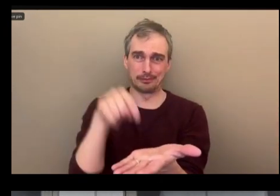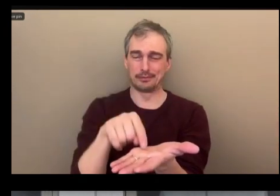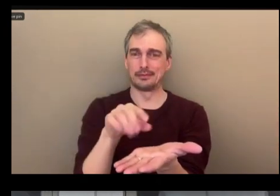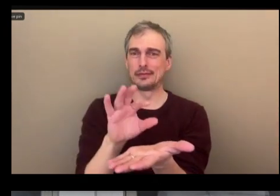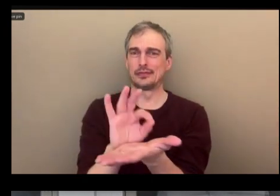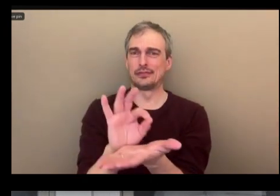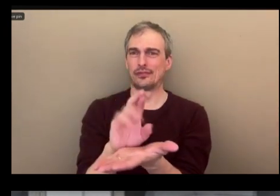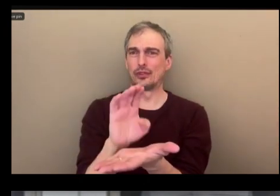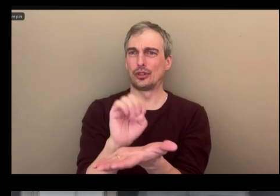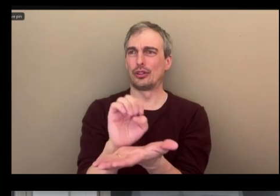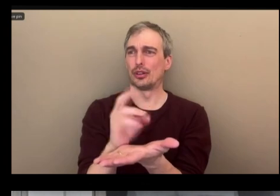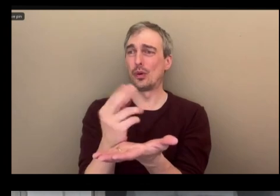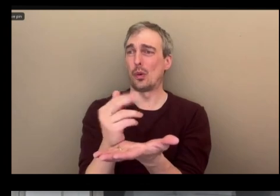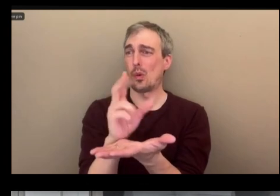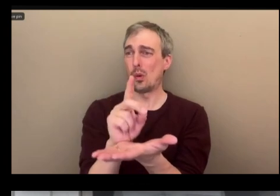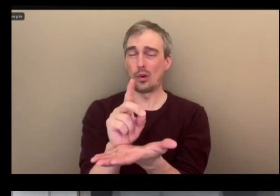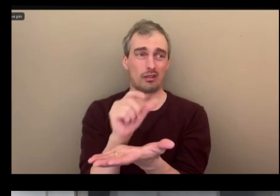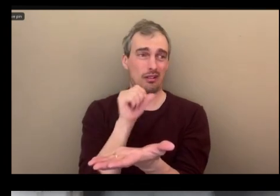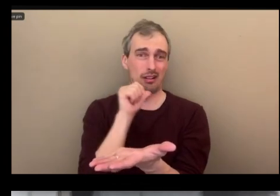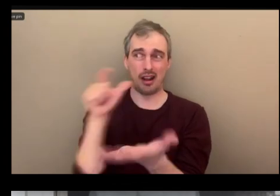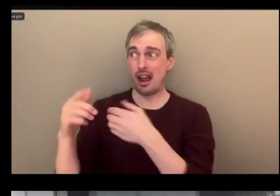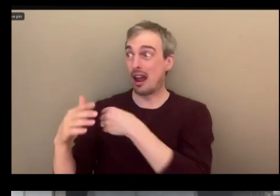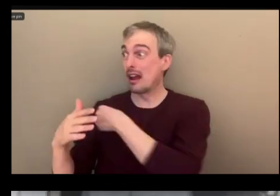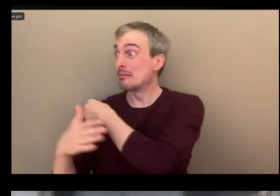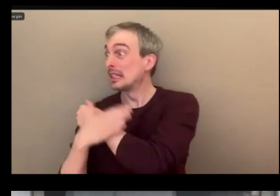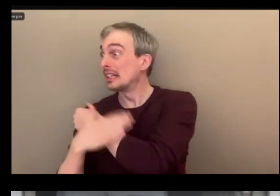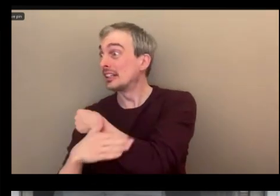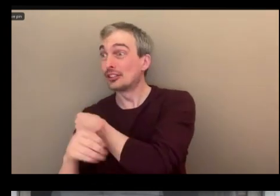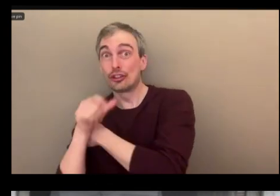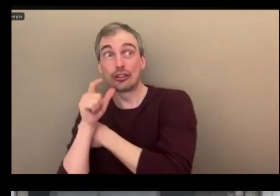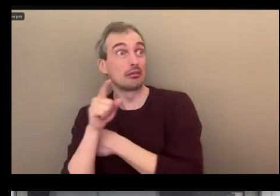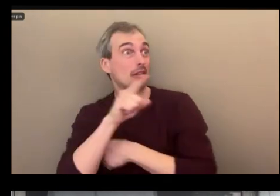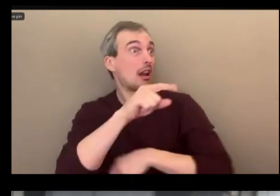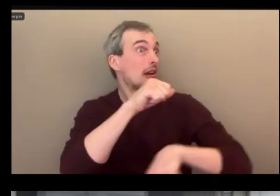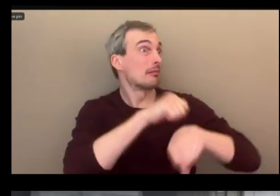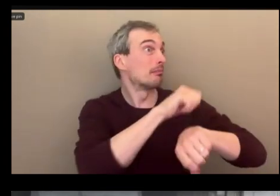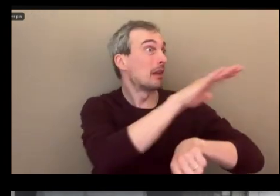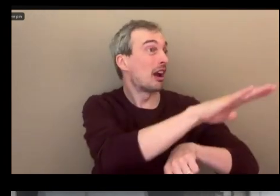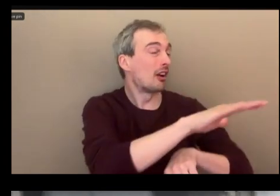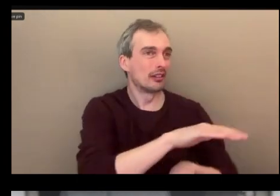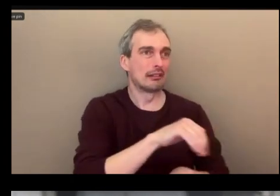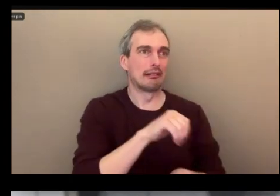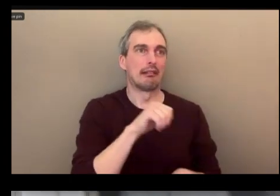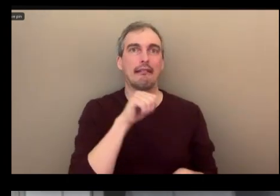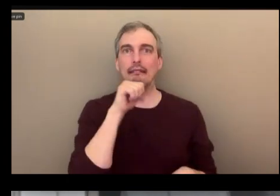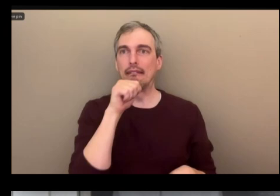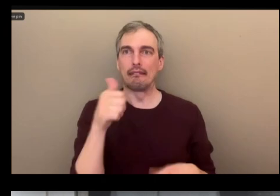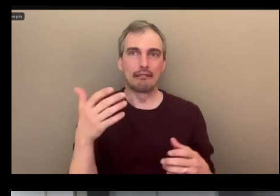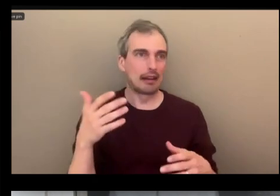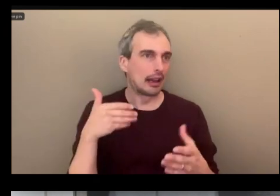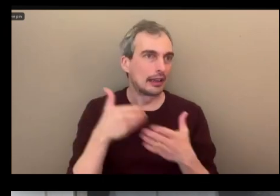But it's in Freehold. And I actually love the space a lot. And the reason why I do is: We're next to a hospital.